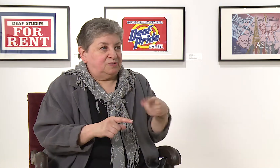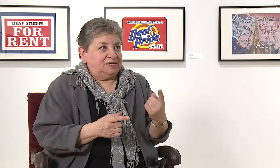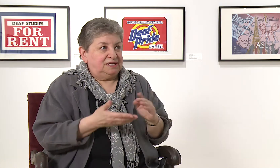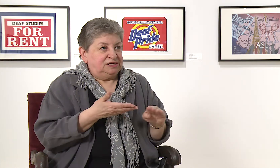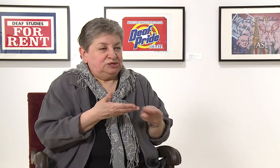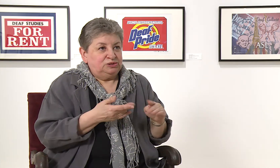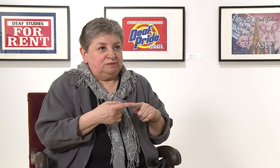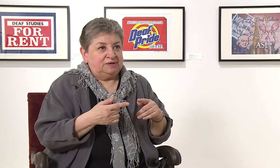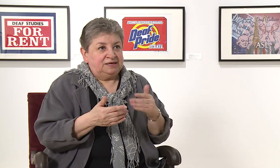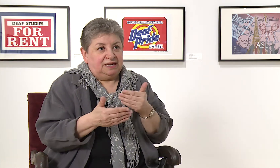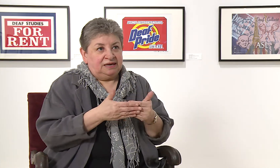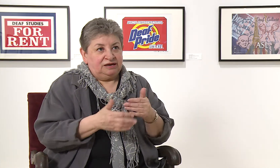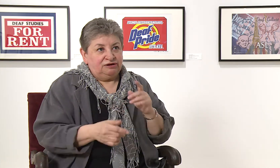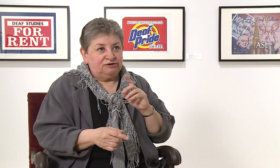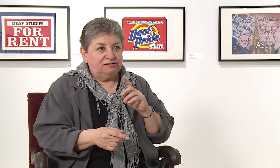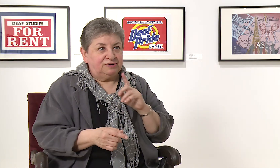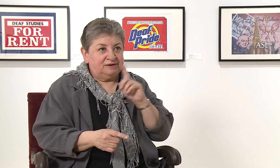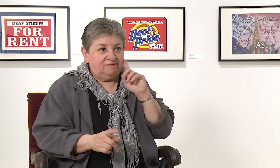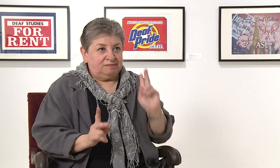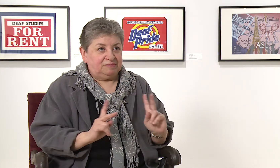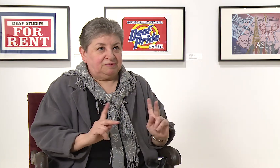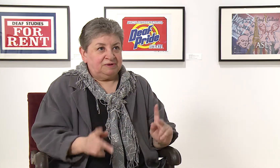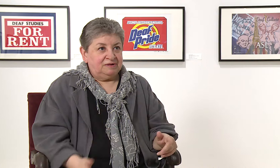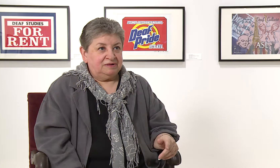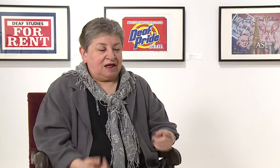It was my best excuse to be around Deaf people.